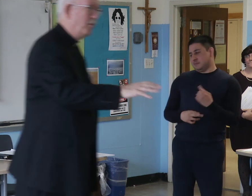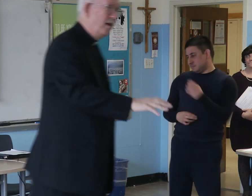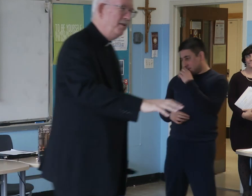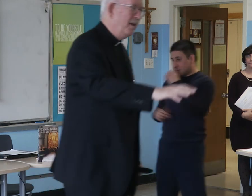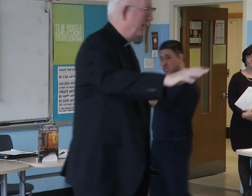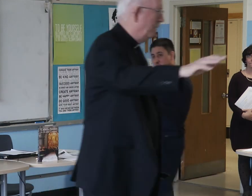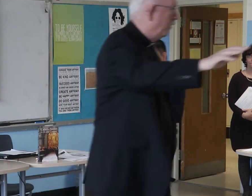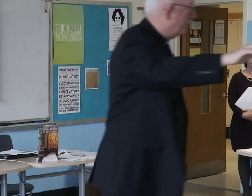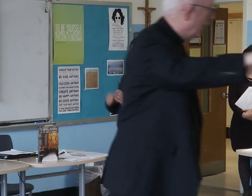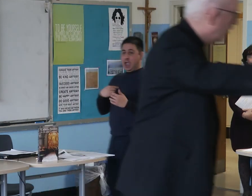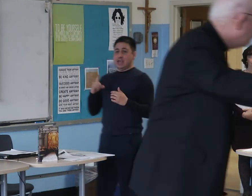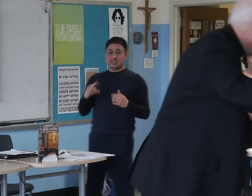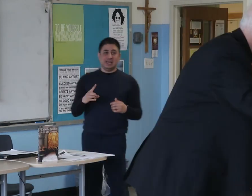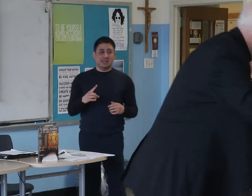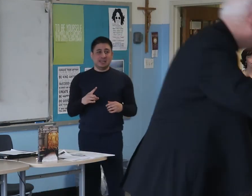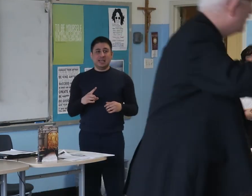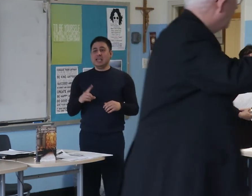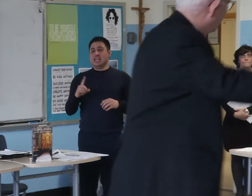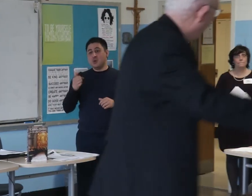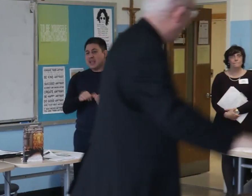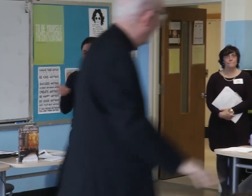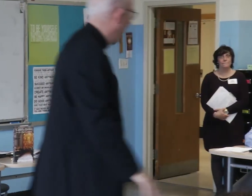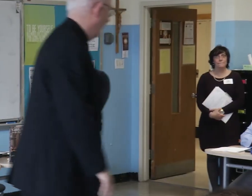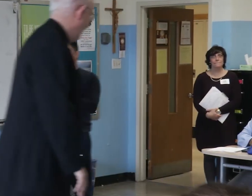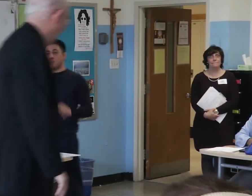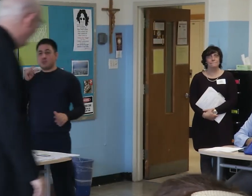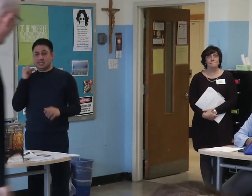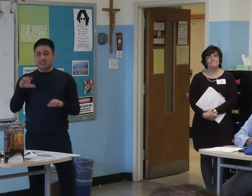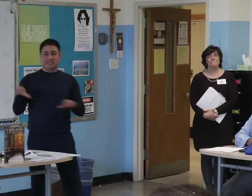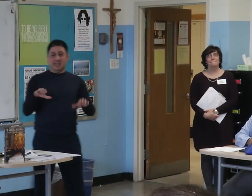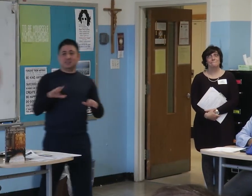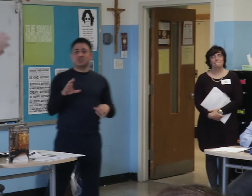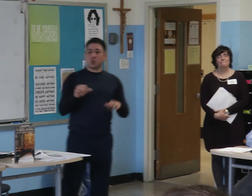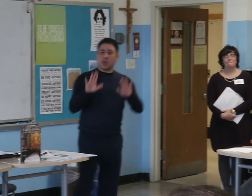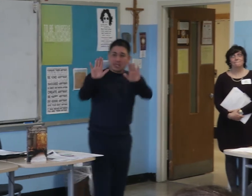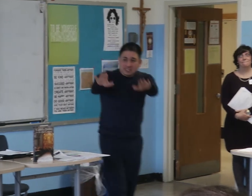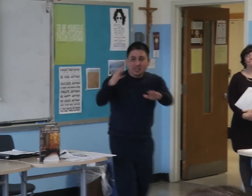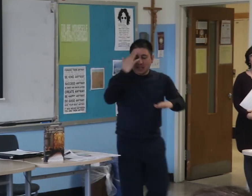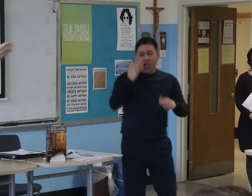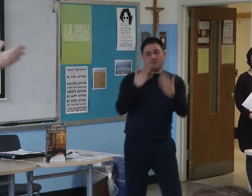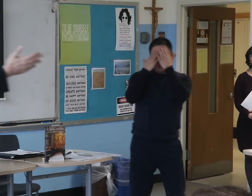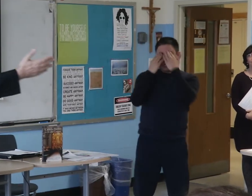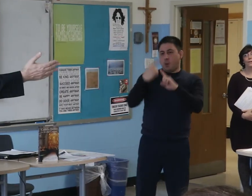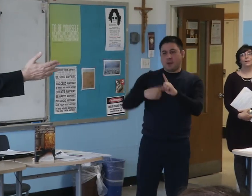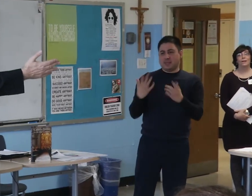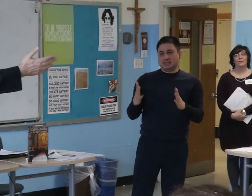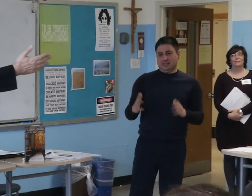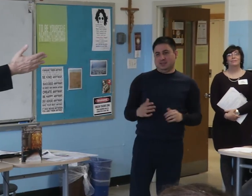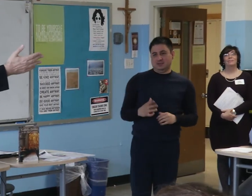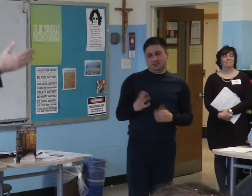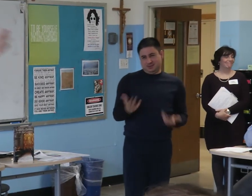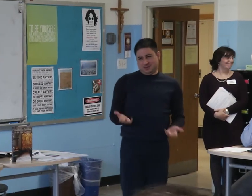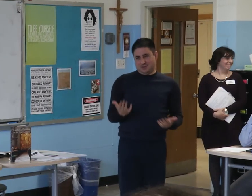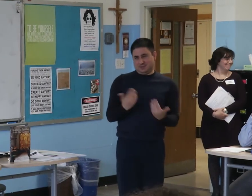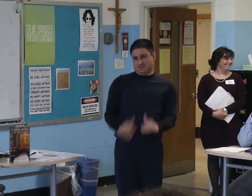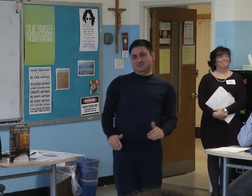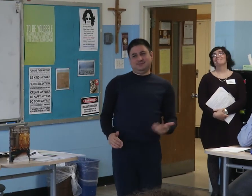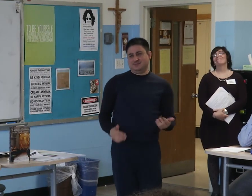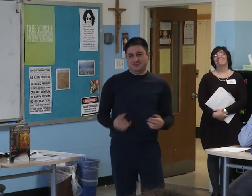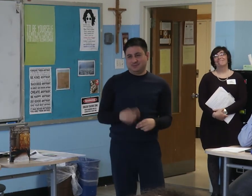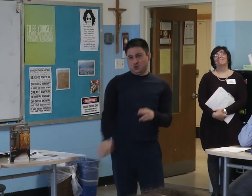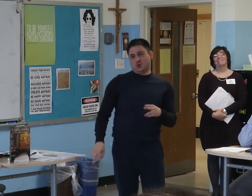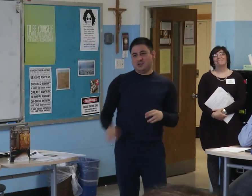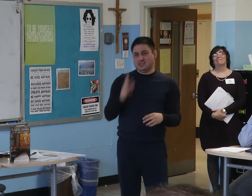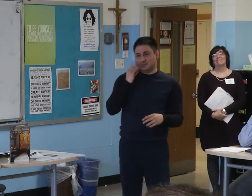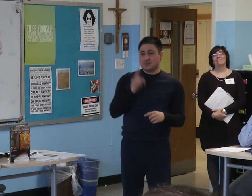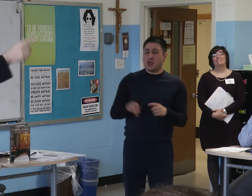what I did and he put his hand on my head. I had been ordained only a month, but let me tell you, 37